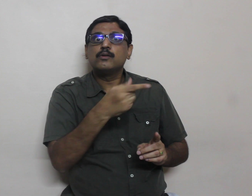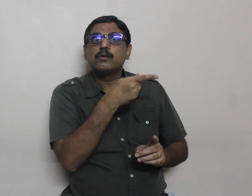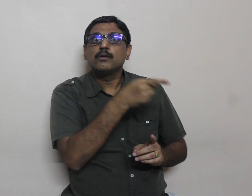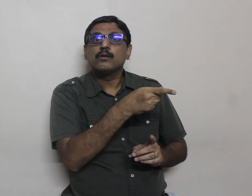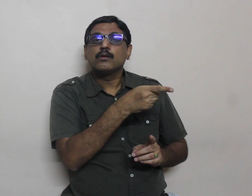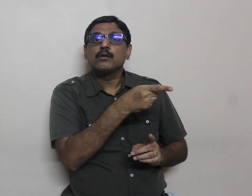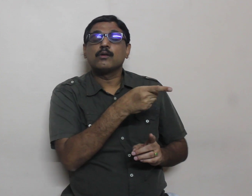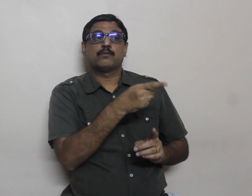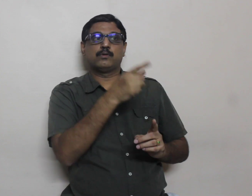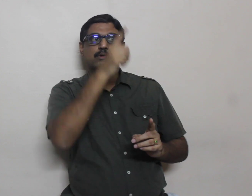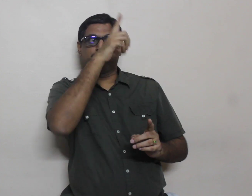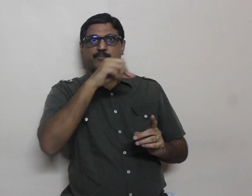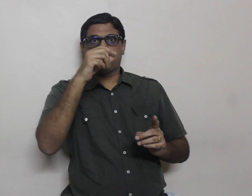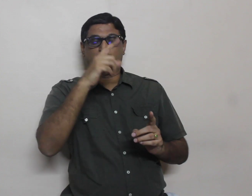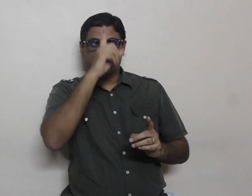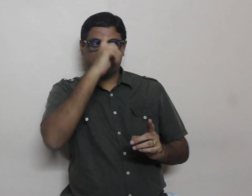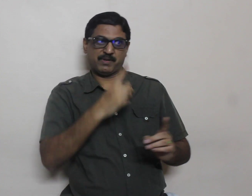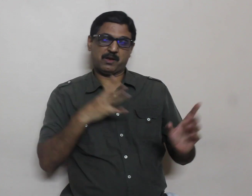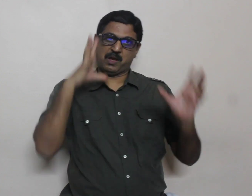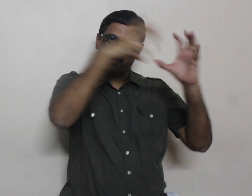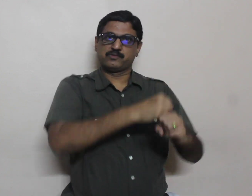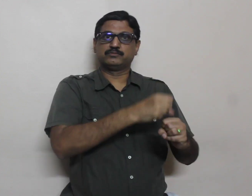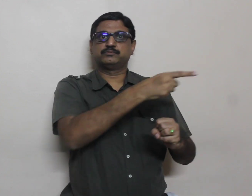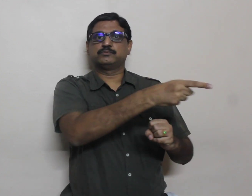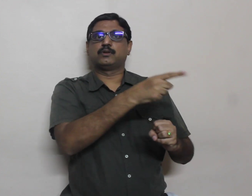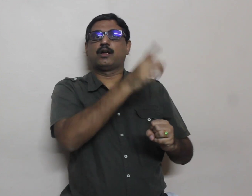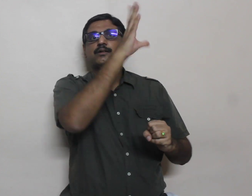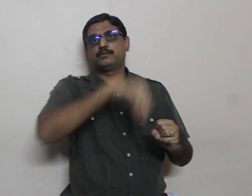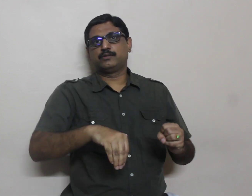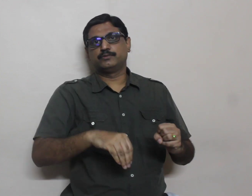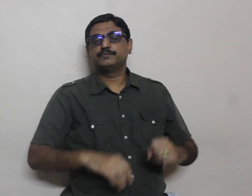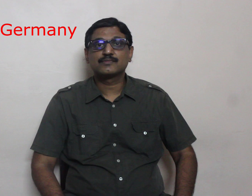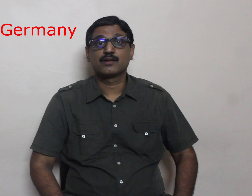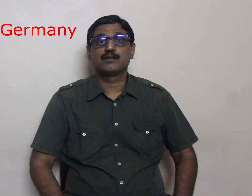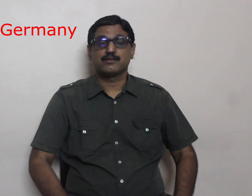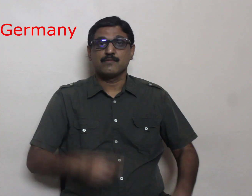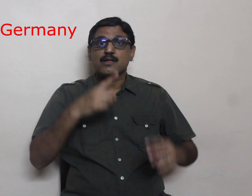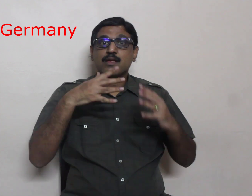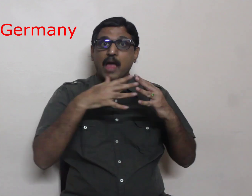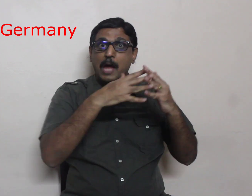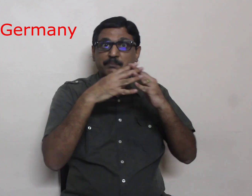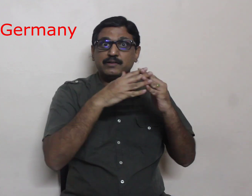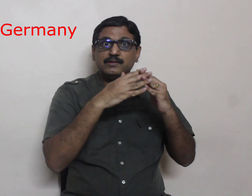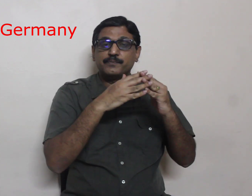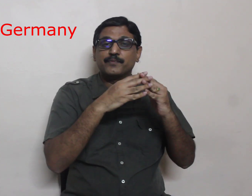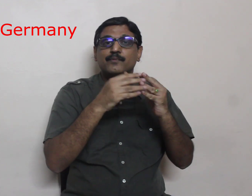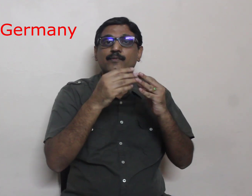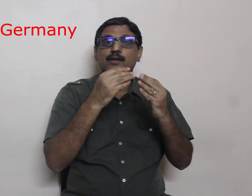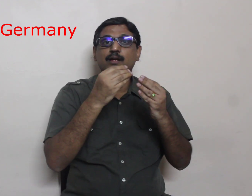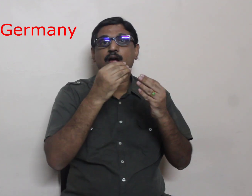Germany felt that Italy was weak and it would surrender. So it invaded Italy.